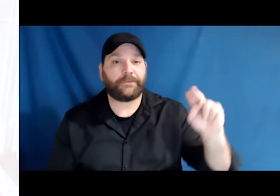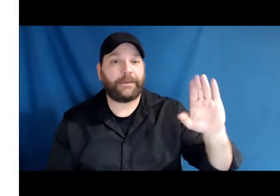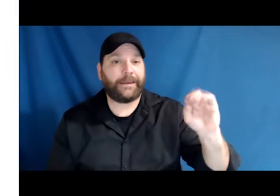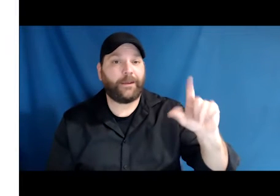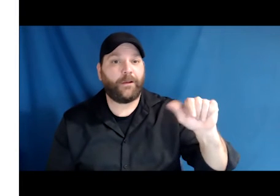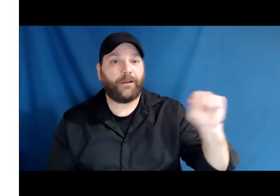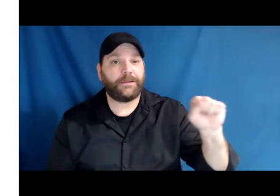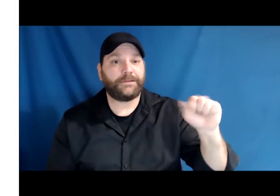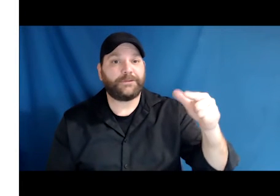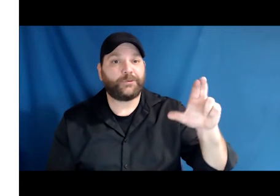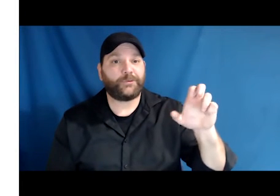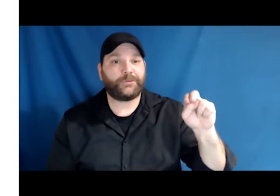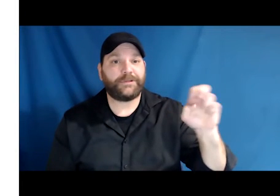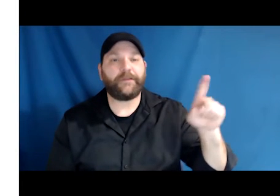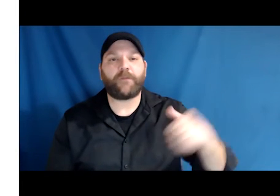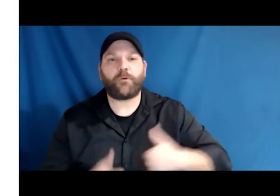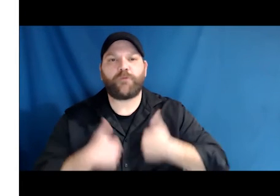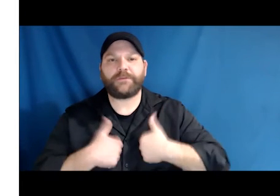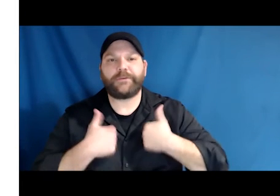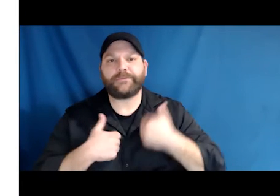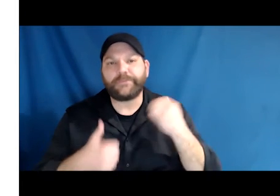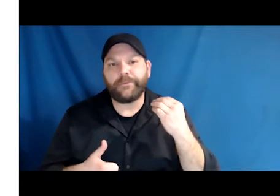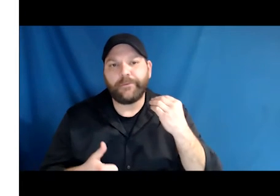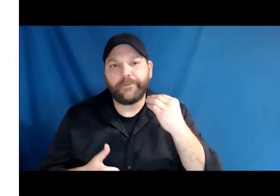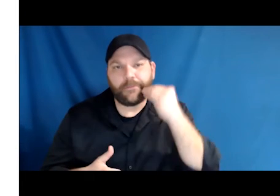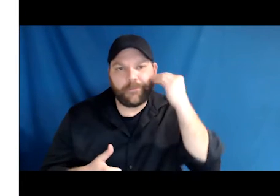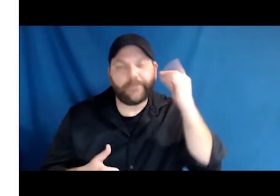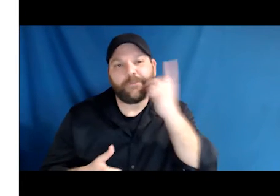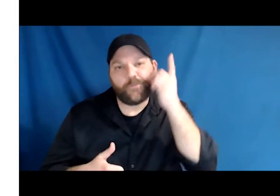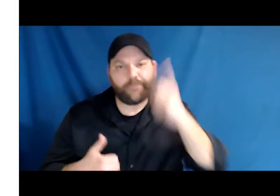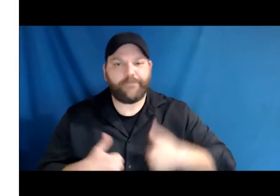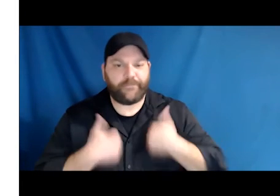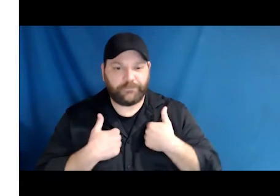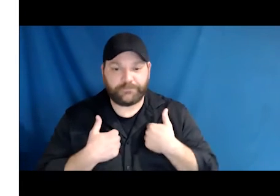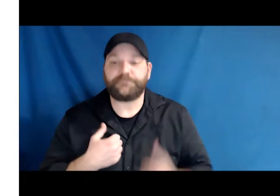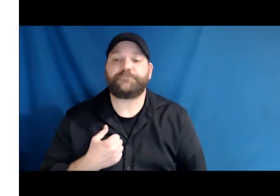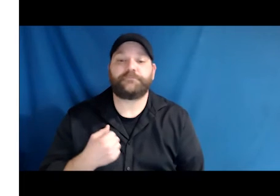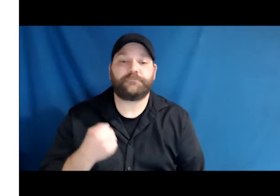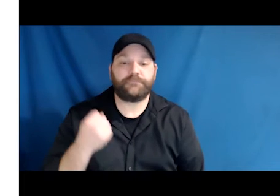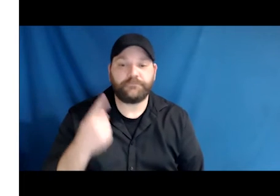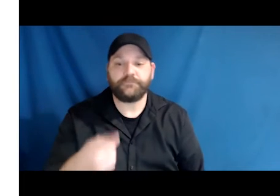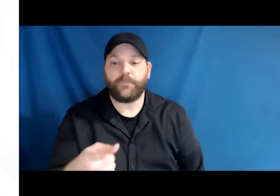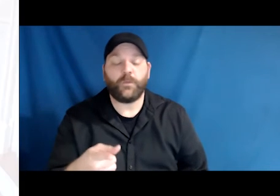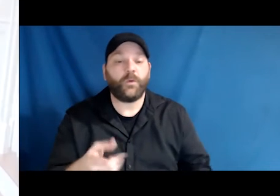Nick introduced and implemented innovative changes and streamlined key university housing